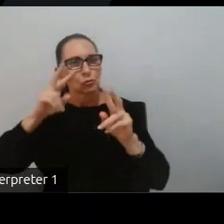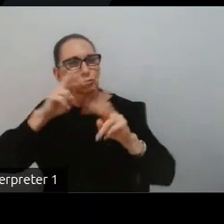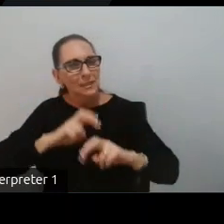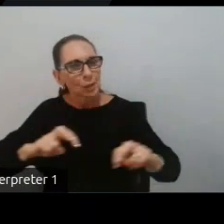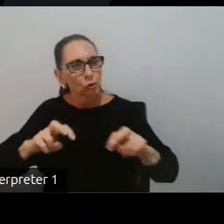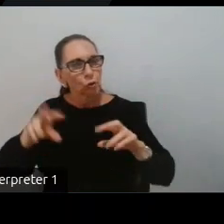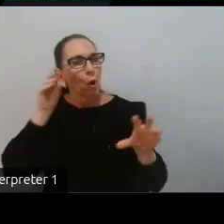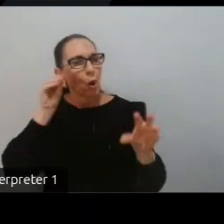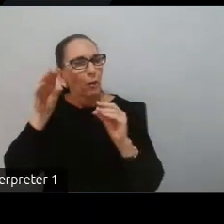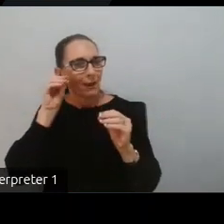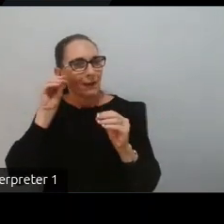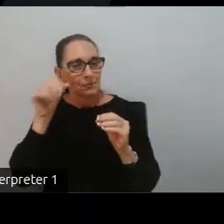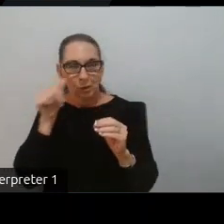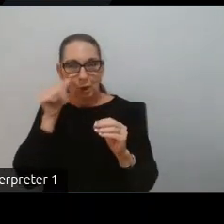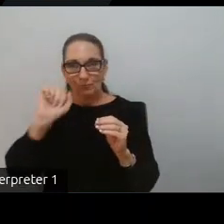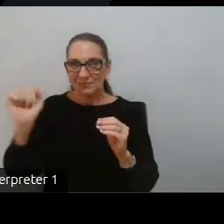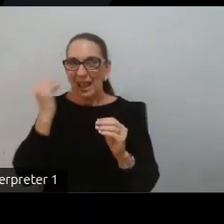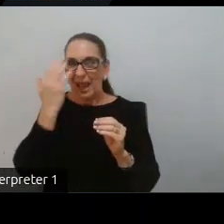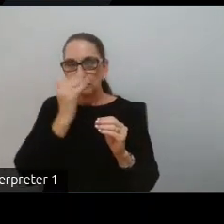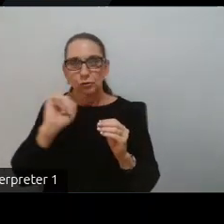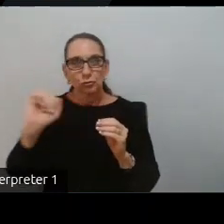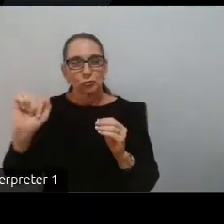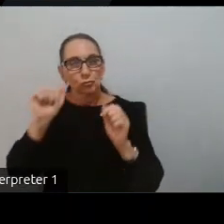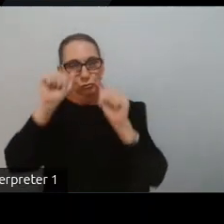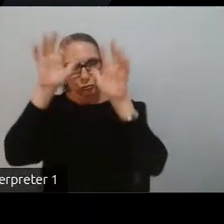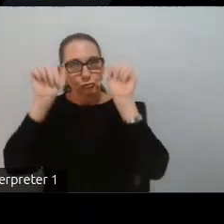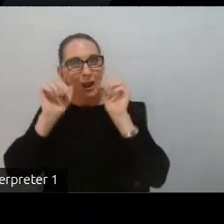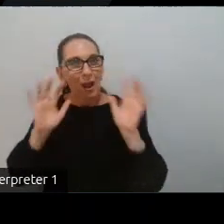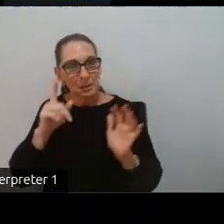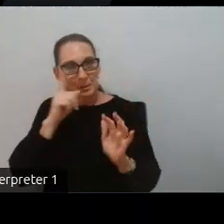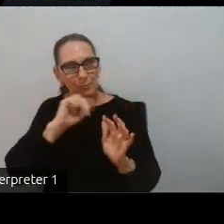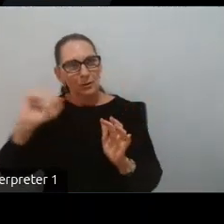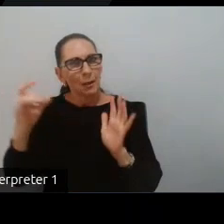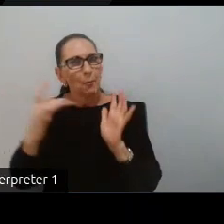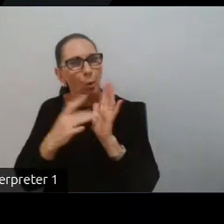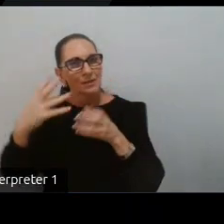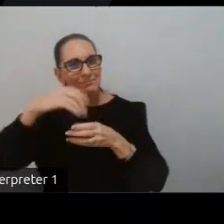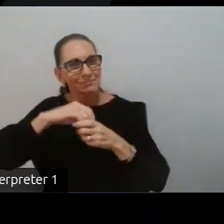important role Aboriginal and Torres Strait Islander peoples play in our community and